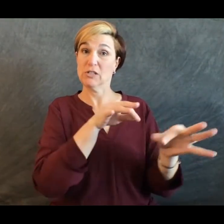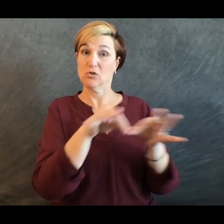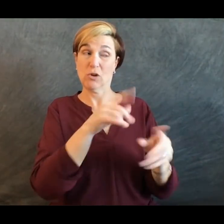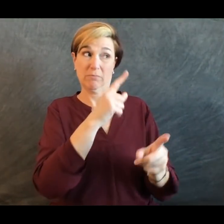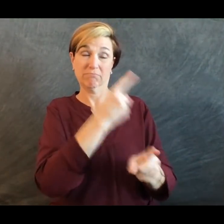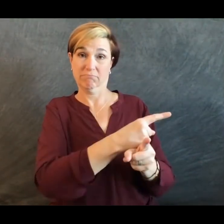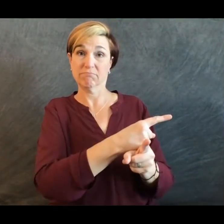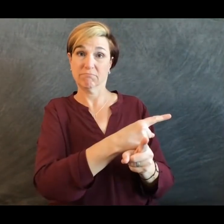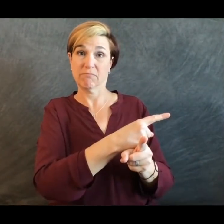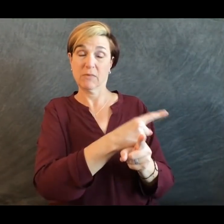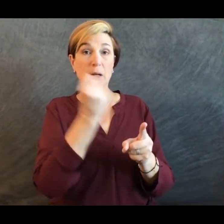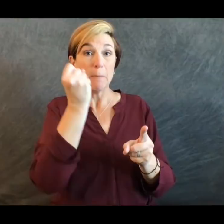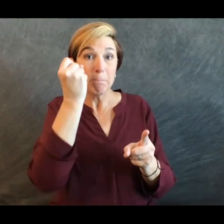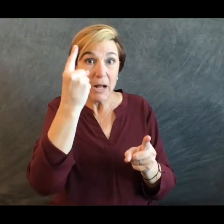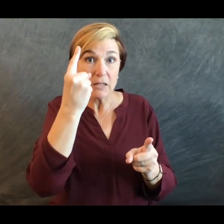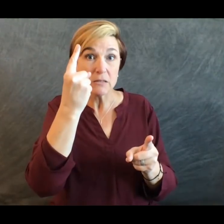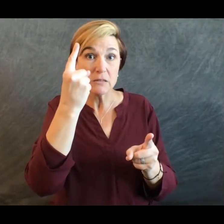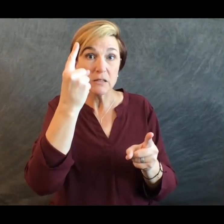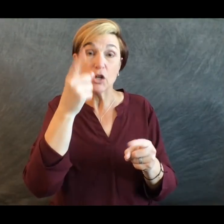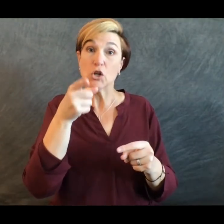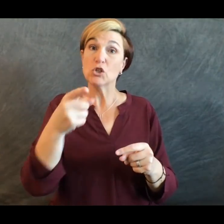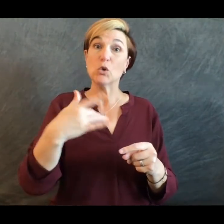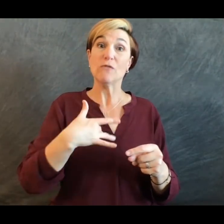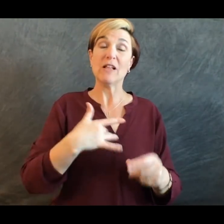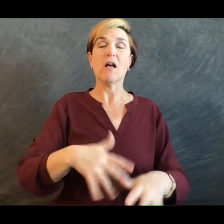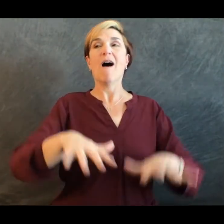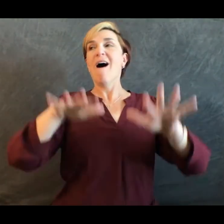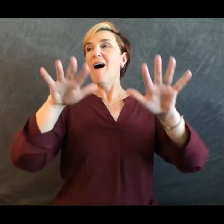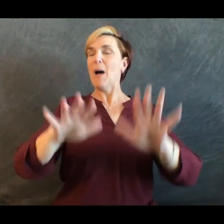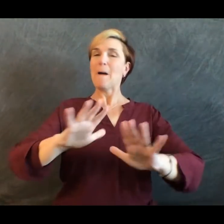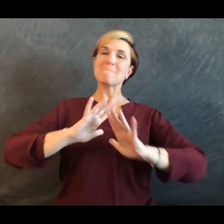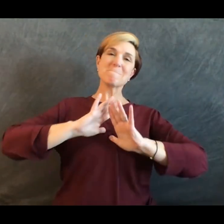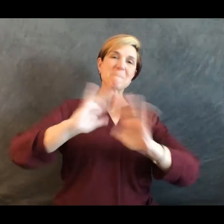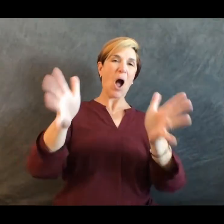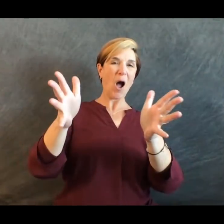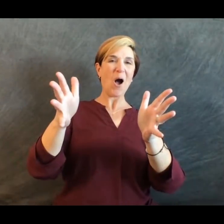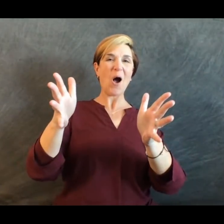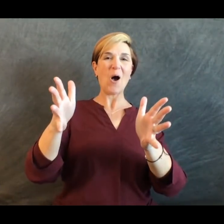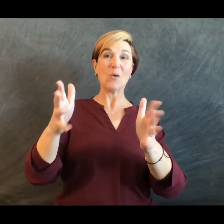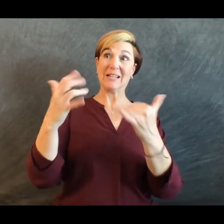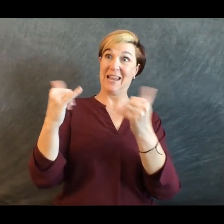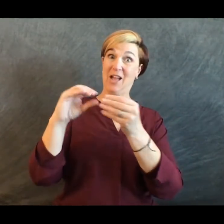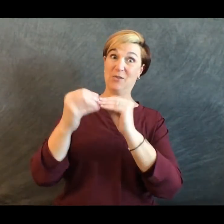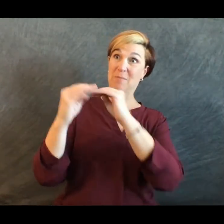the time to feel that since we have made such important advance in the sense of